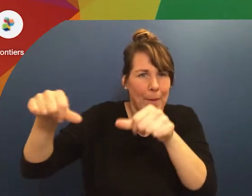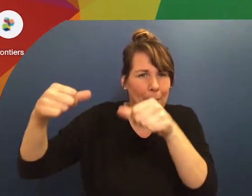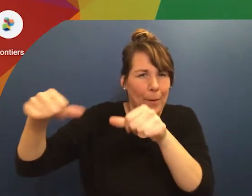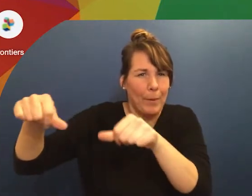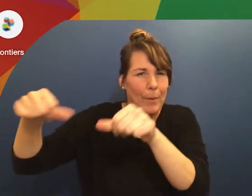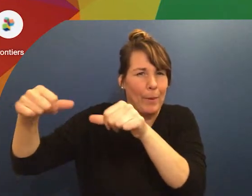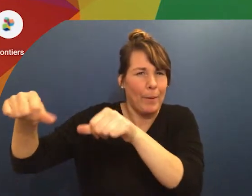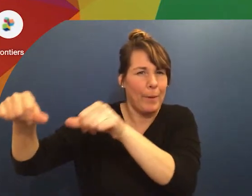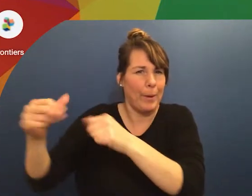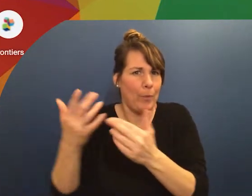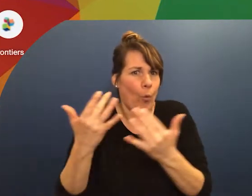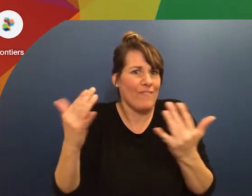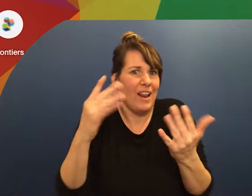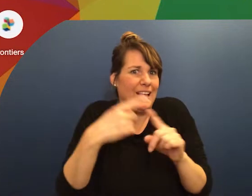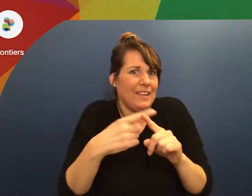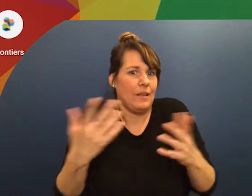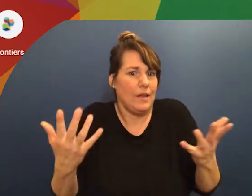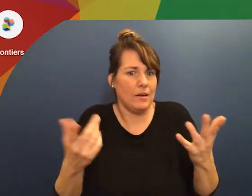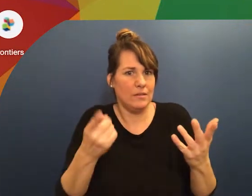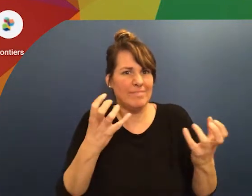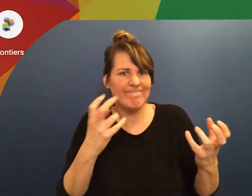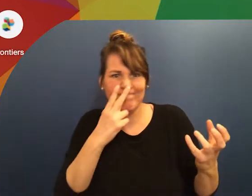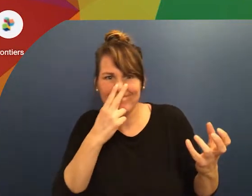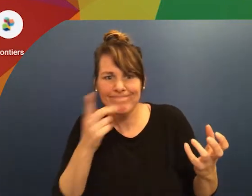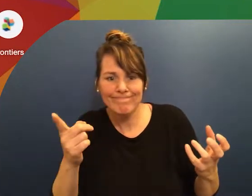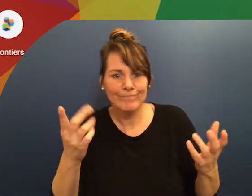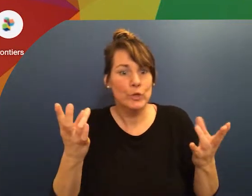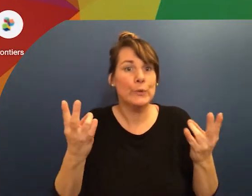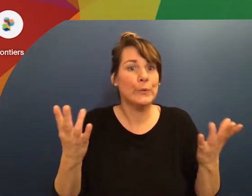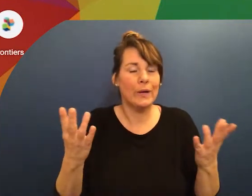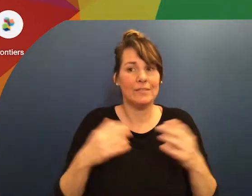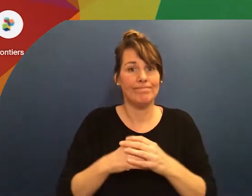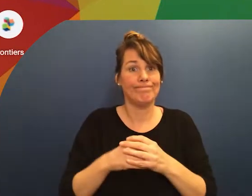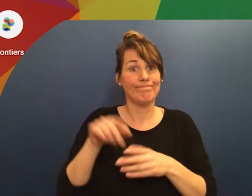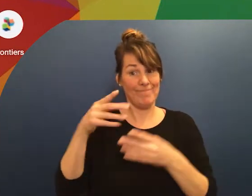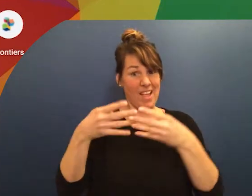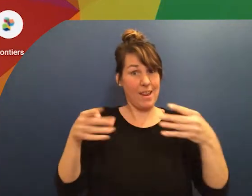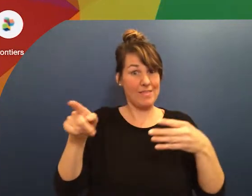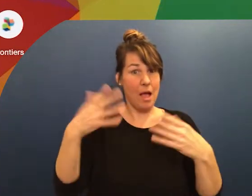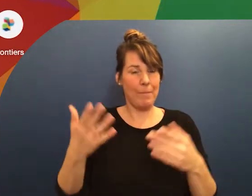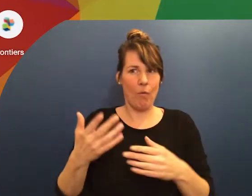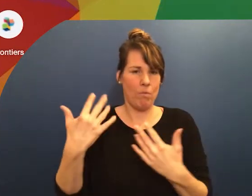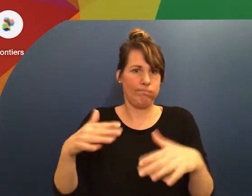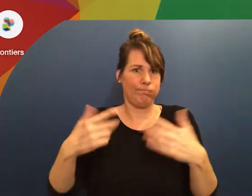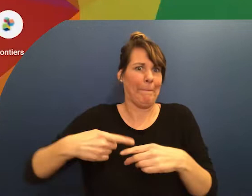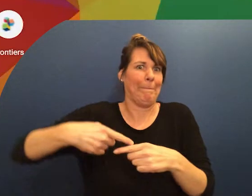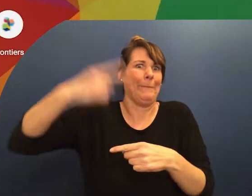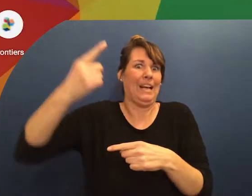how many times a certain sign has been used in more than 2000 annotated Elan files.